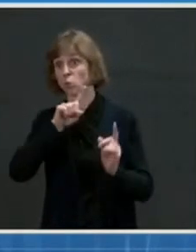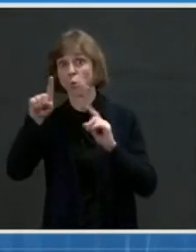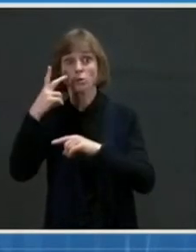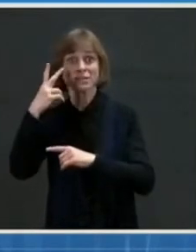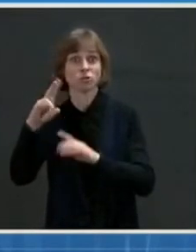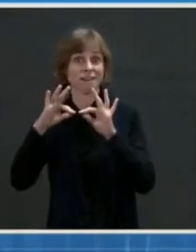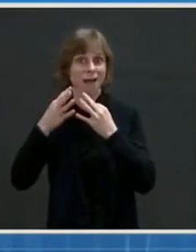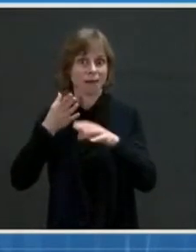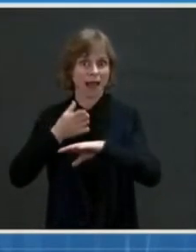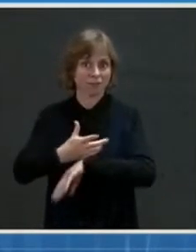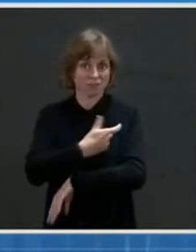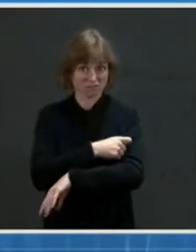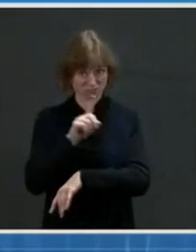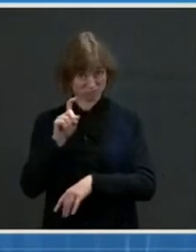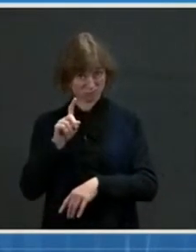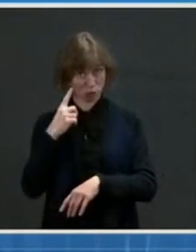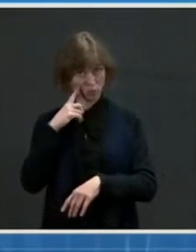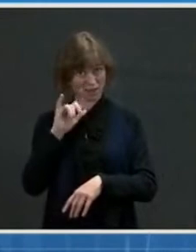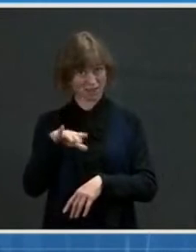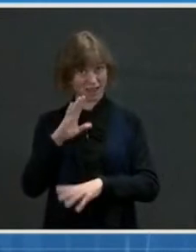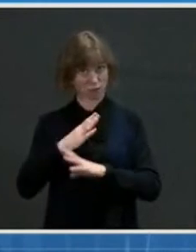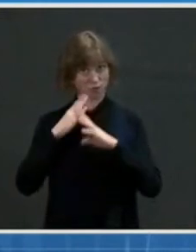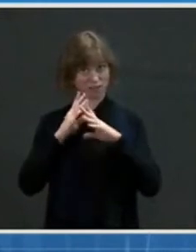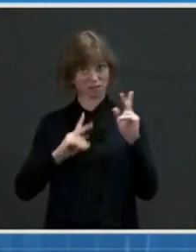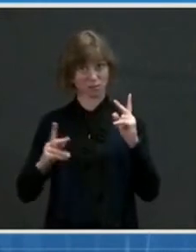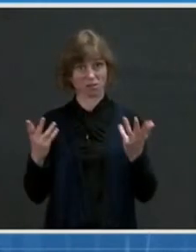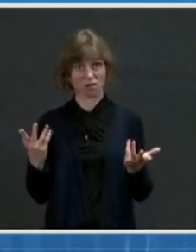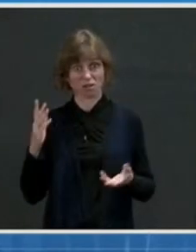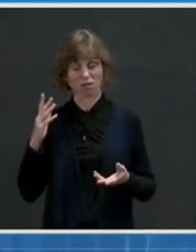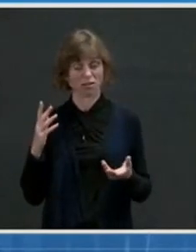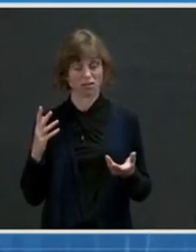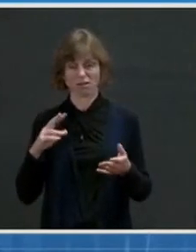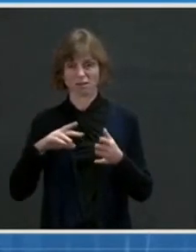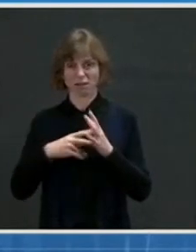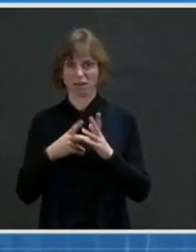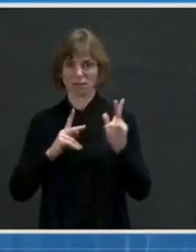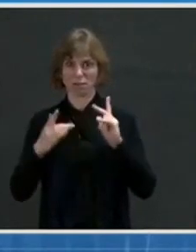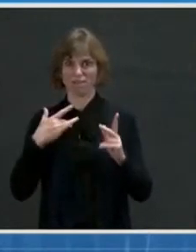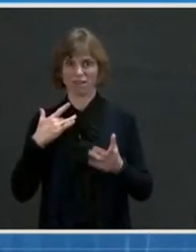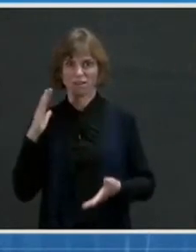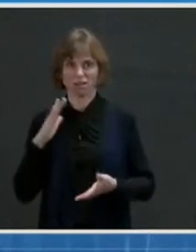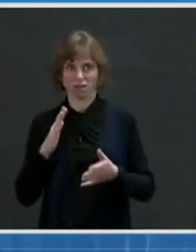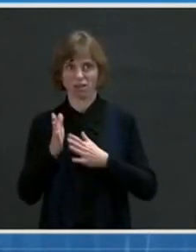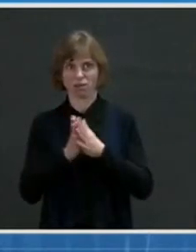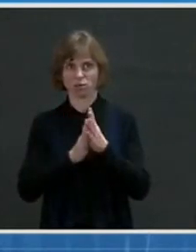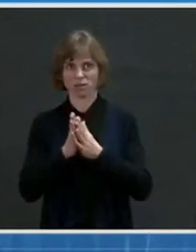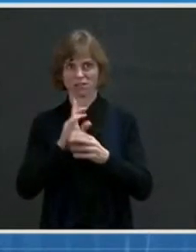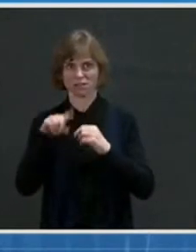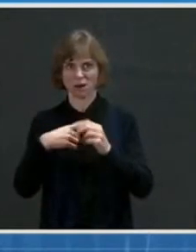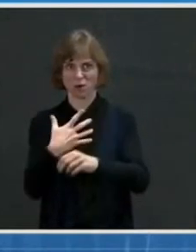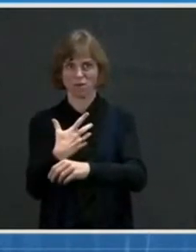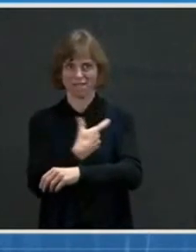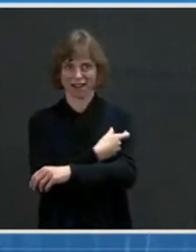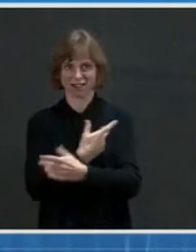YOU KNOW, LIKE WEARING A MASK, NOT SEEING YOUR FAMILY, THINGS LIKE THAT. DO YOU THINK THAT'S PREVENTING PEOPLE FROM BEING MORE